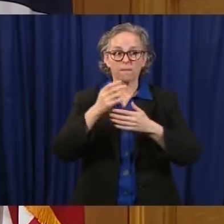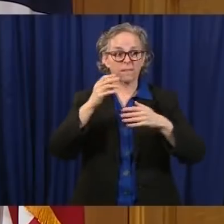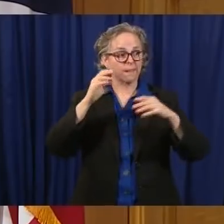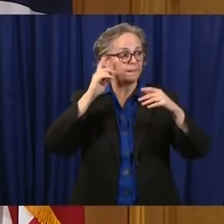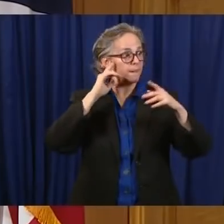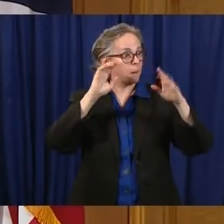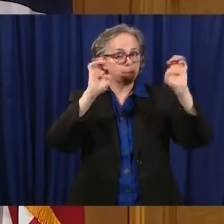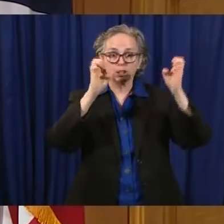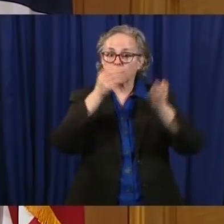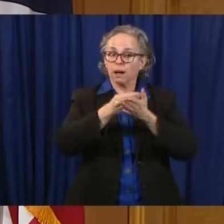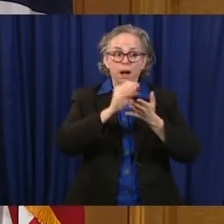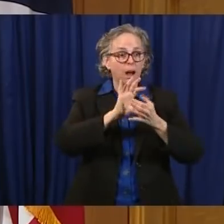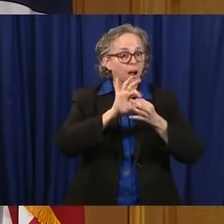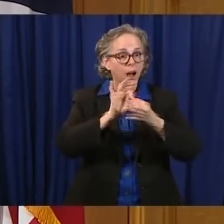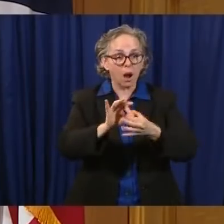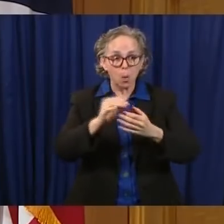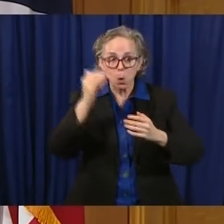THAT IS VERY IMPORTANT, WITHOUT